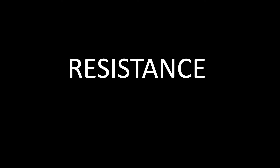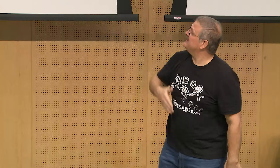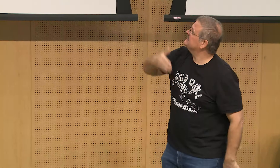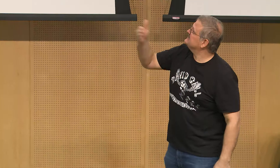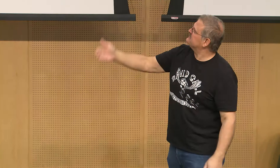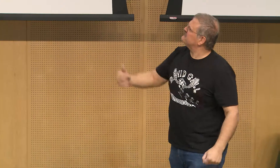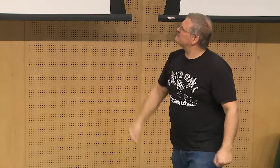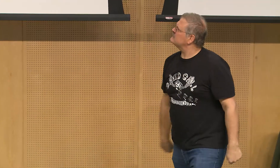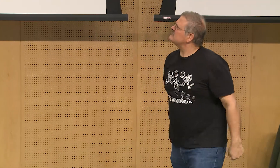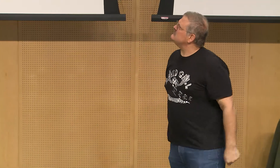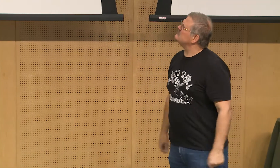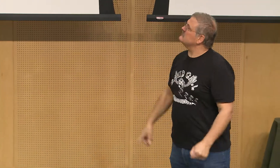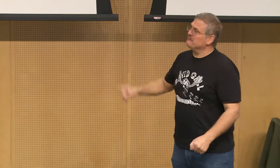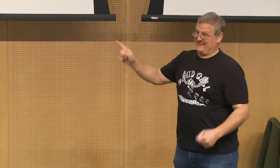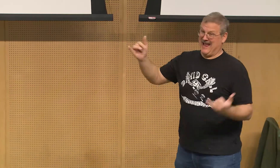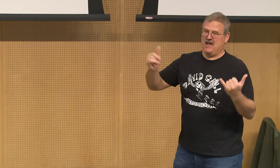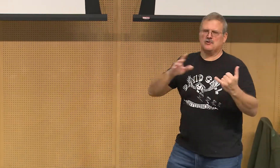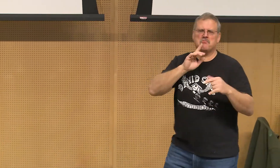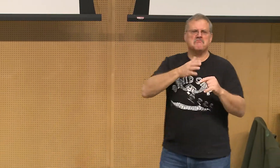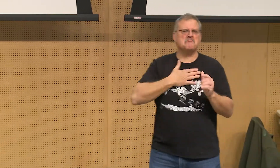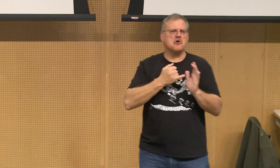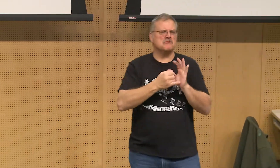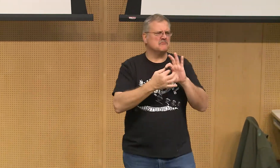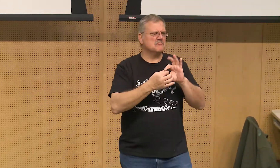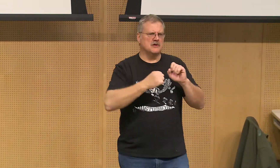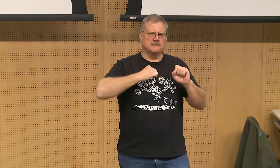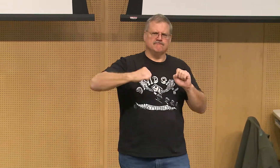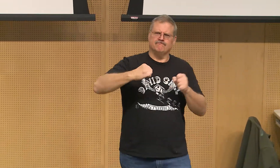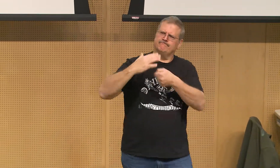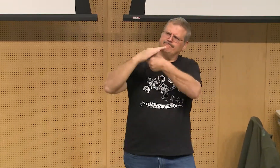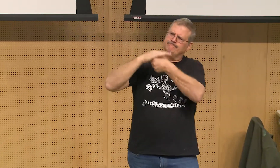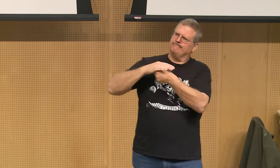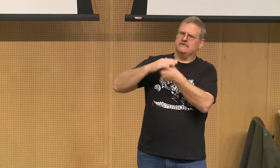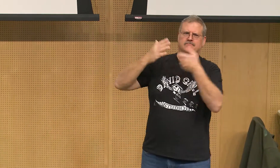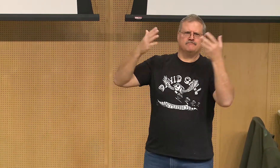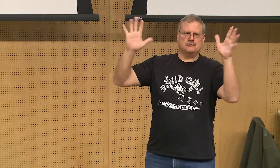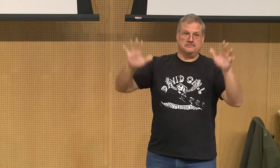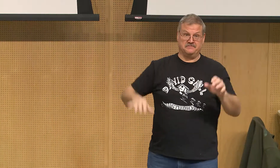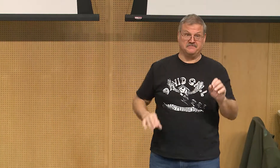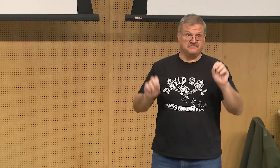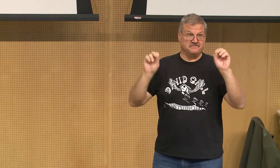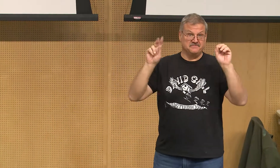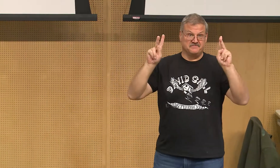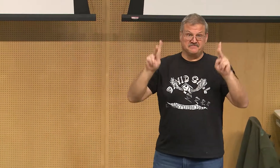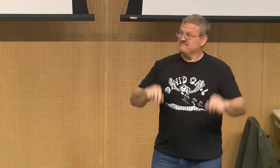I want to talk about my work in relation to resistance, which is in relation to oppression.